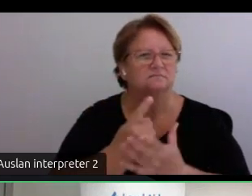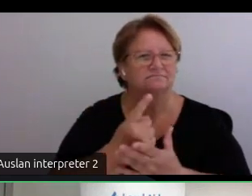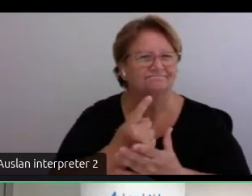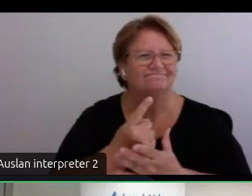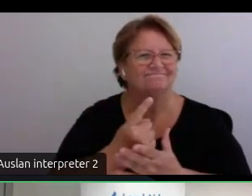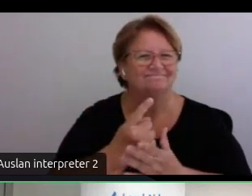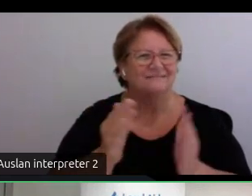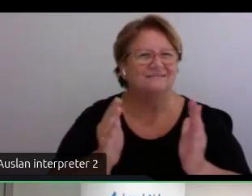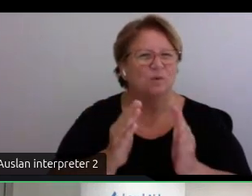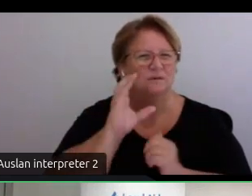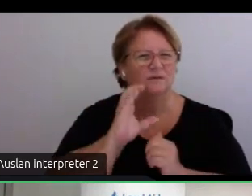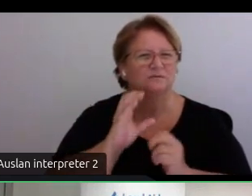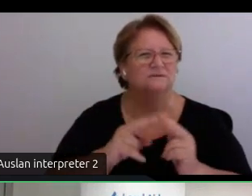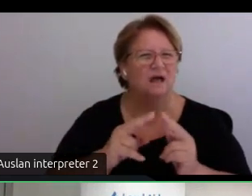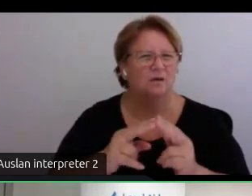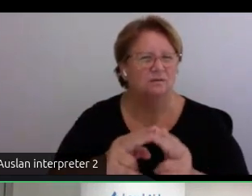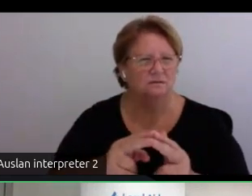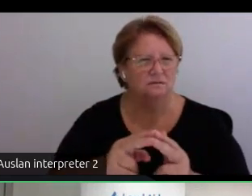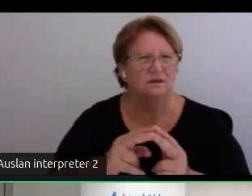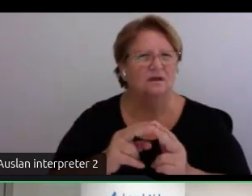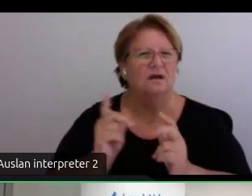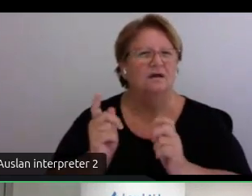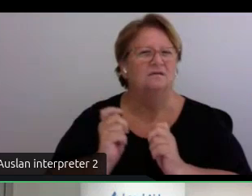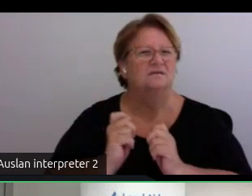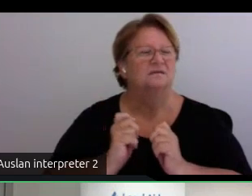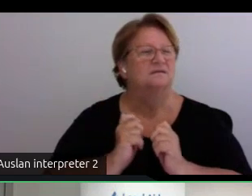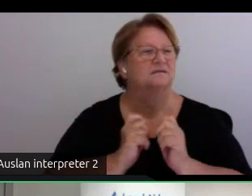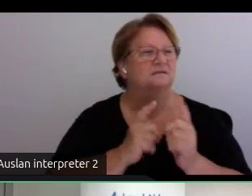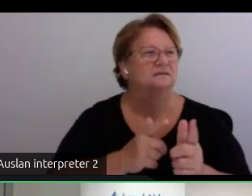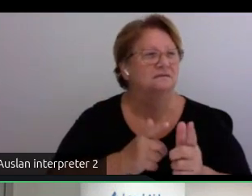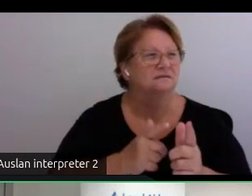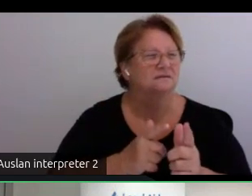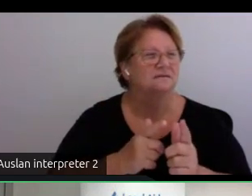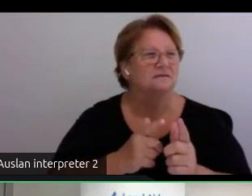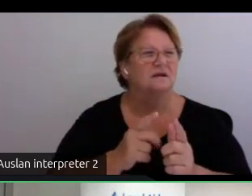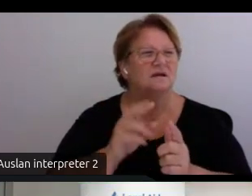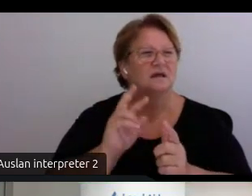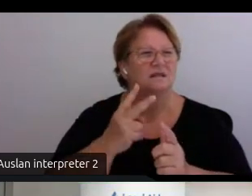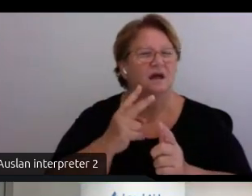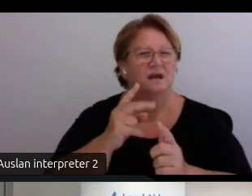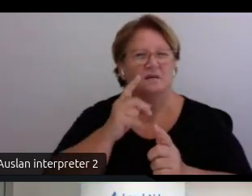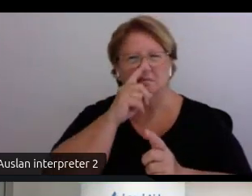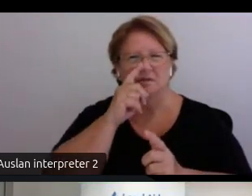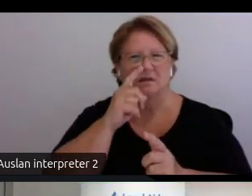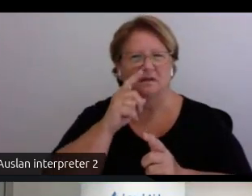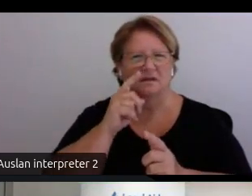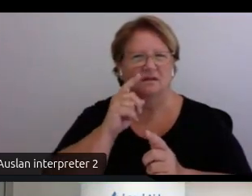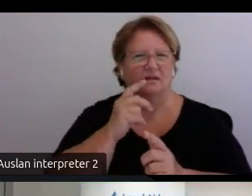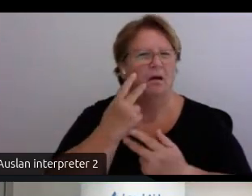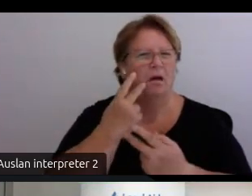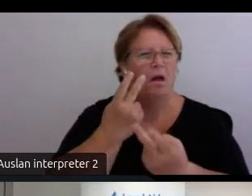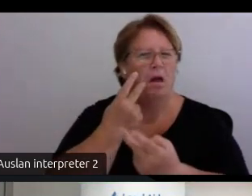smaller towns that uh where people go once they've retired from work and uh the door knocking and the